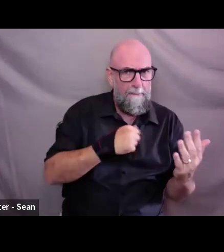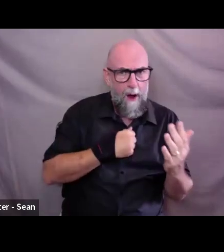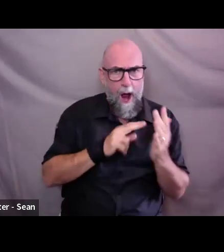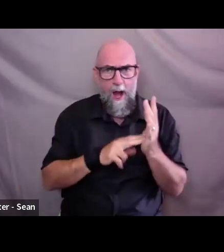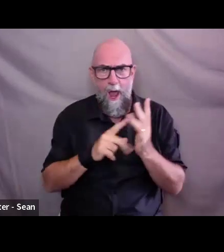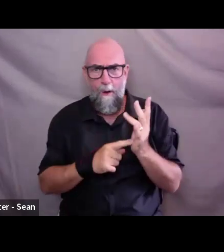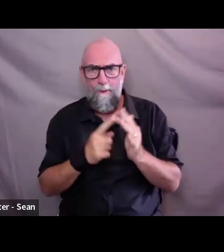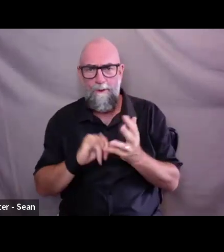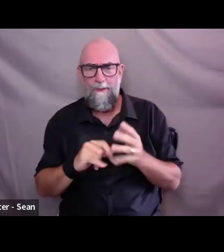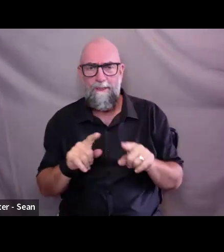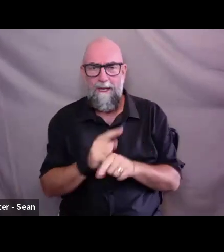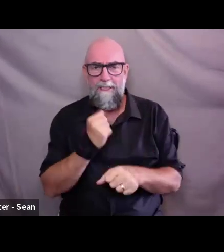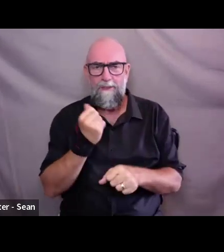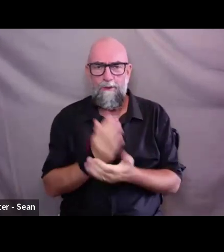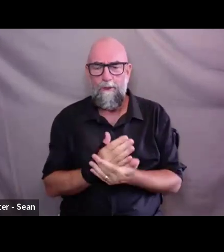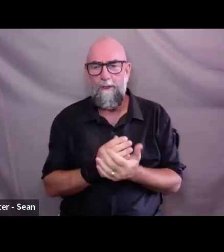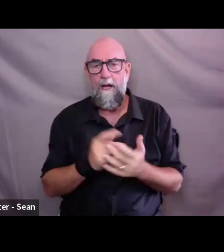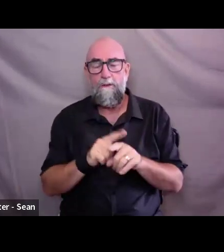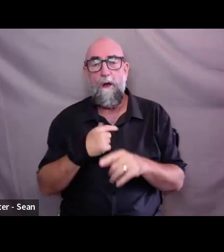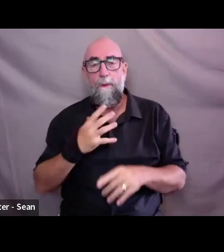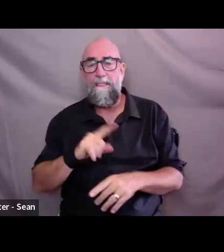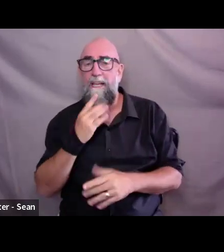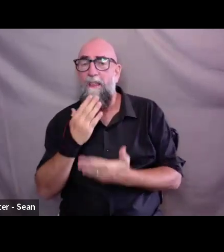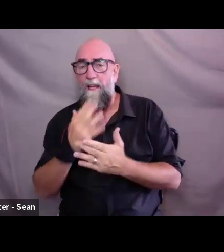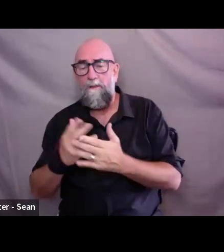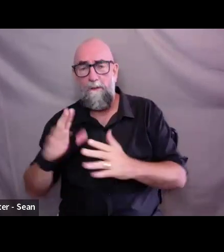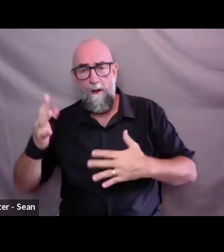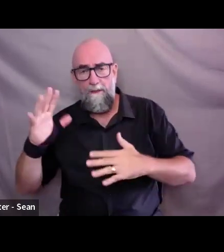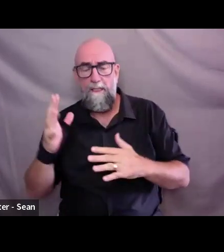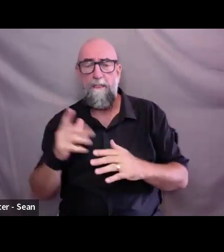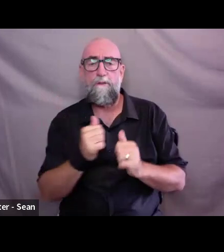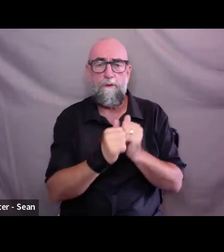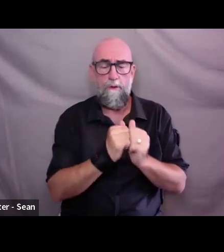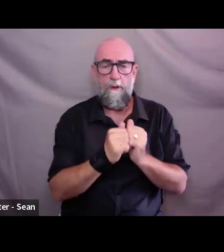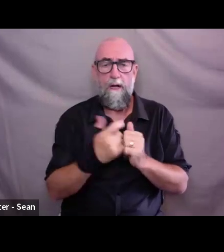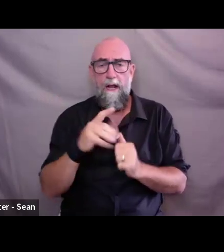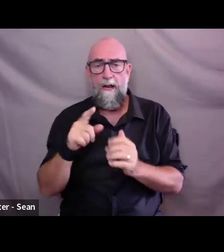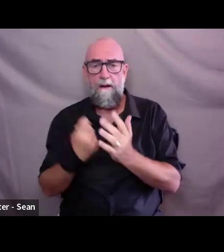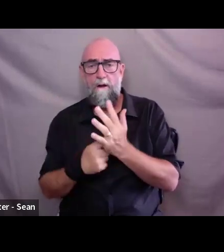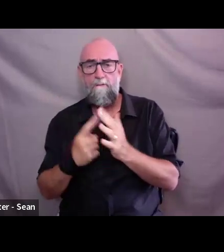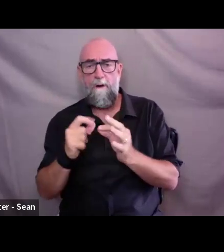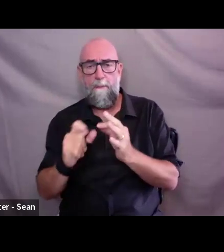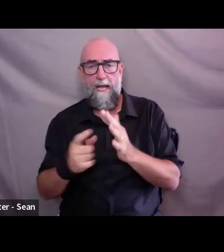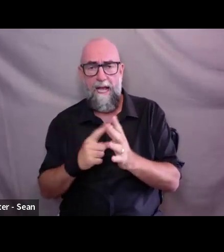thank our wonderful Auslan interpreters Sean Sweeney and Rebecca Ladd, and you think at captioners. Captioners are also